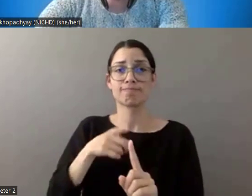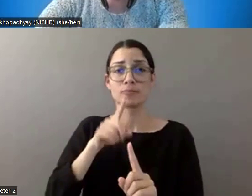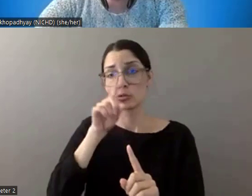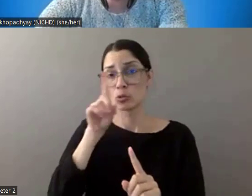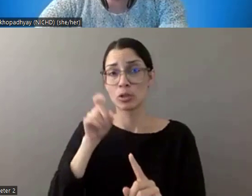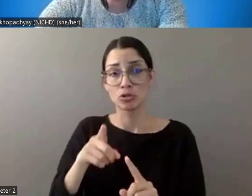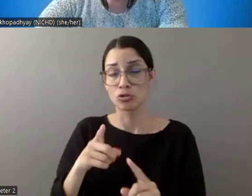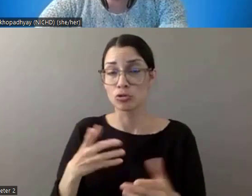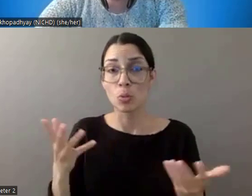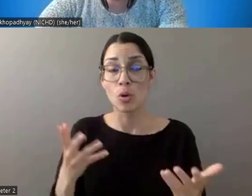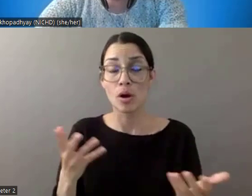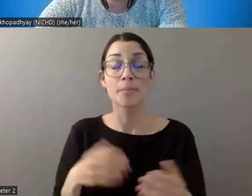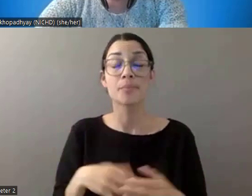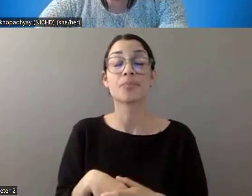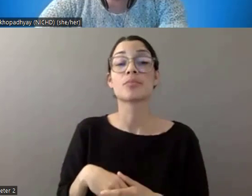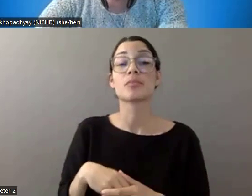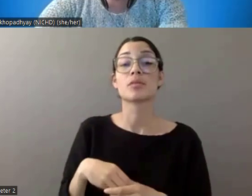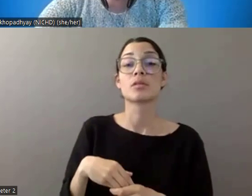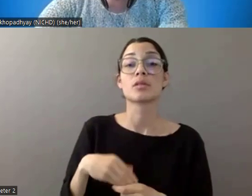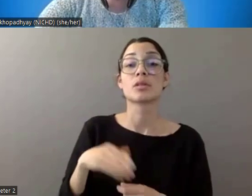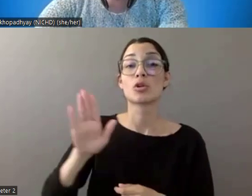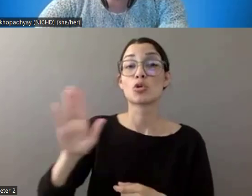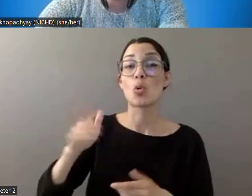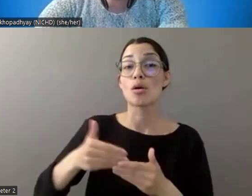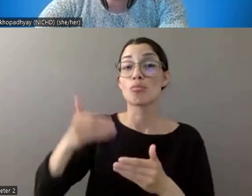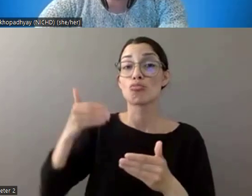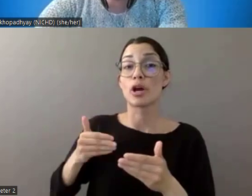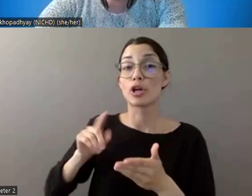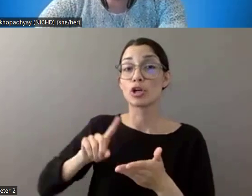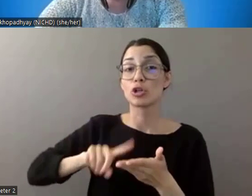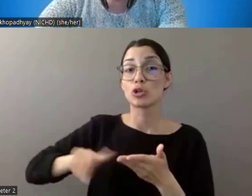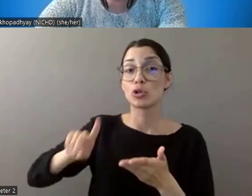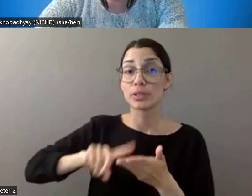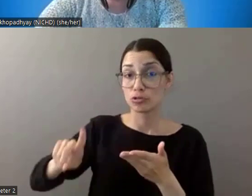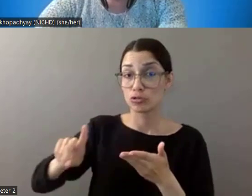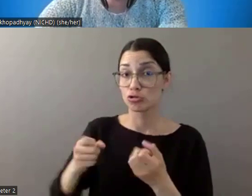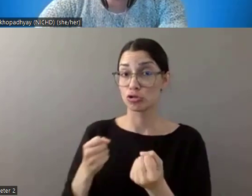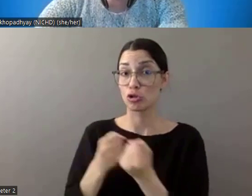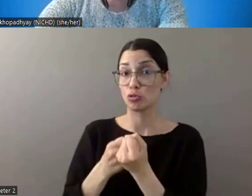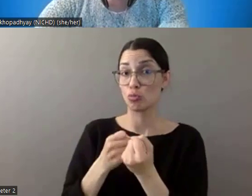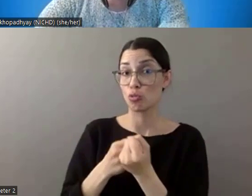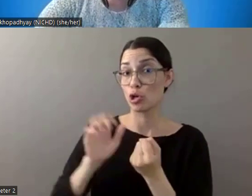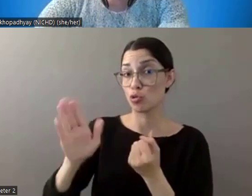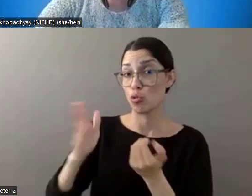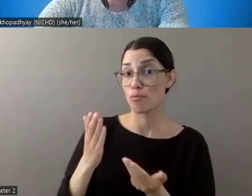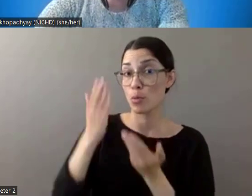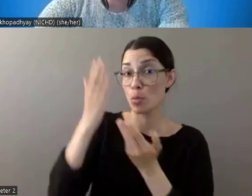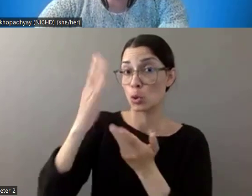is whether the prior research that serves as the key support for the proposed project is rigorous,